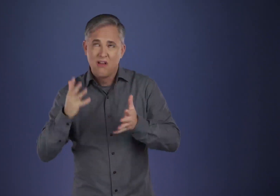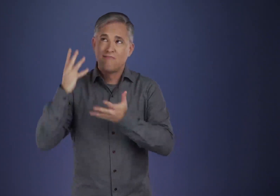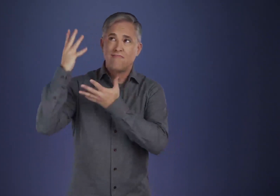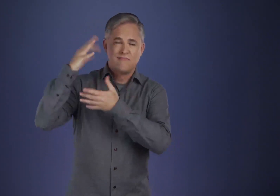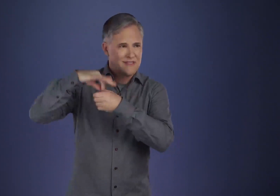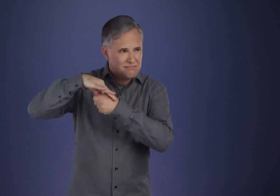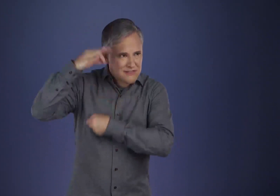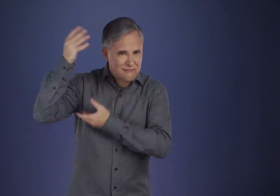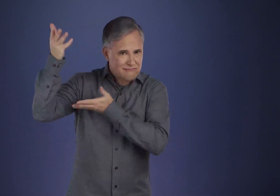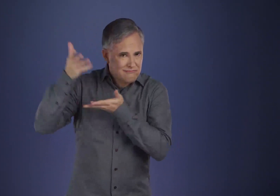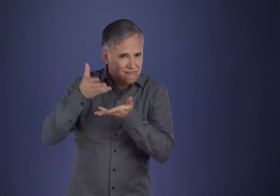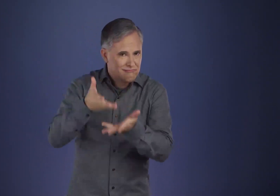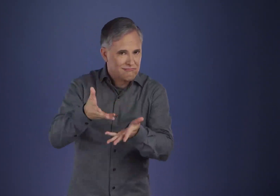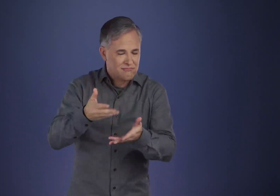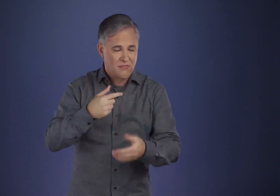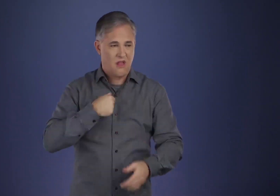I thought it was crackpot stuff,